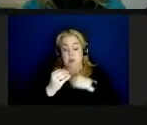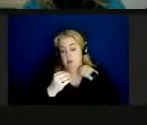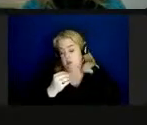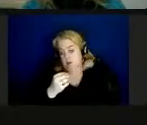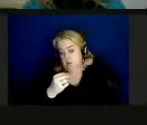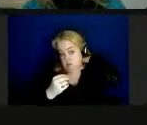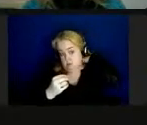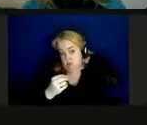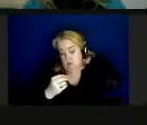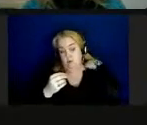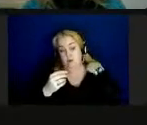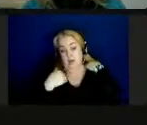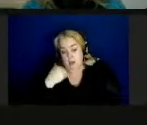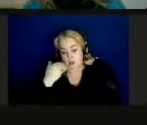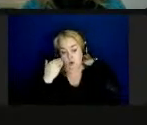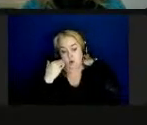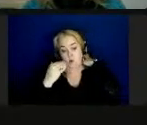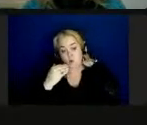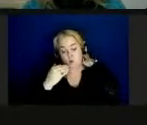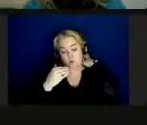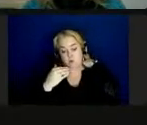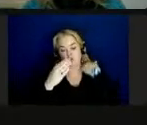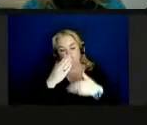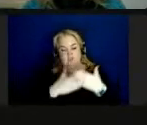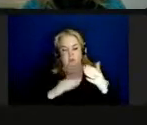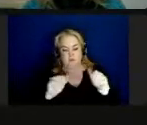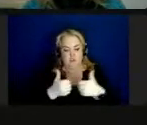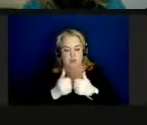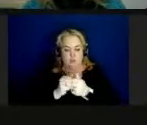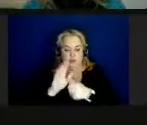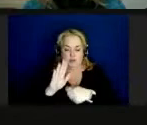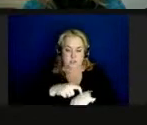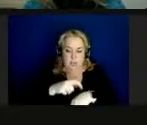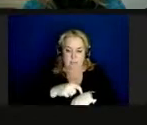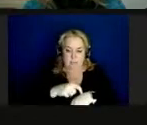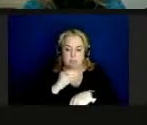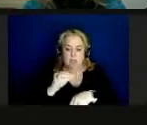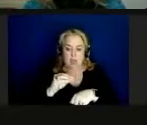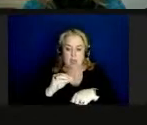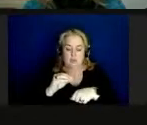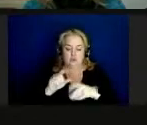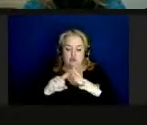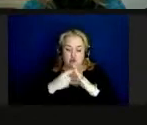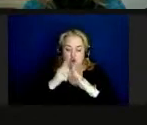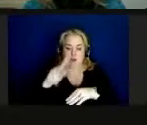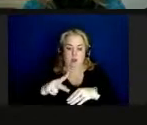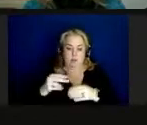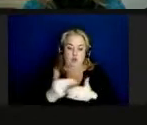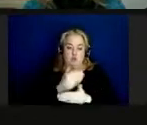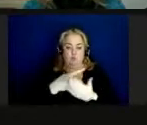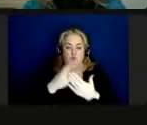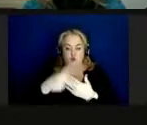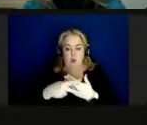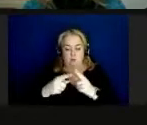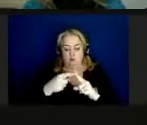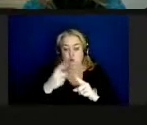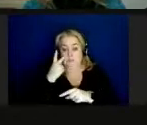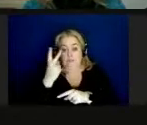THAT'S WHAT THEY DID. THEY ENACTED IT.